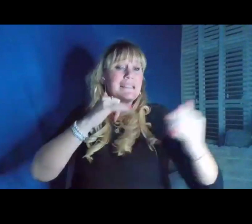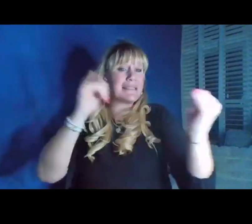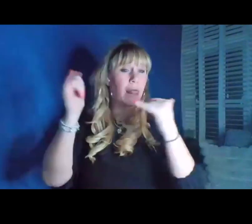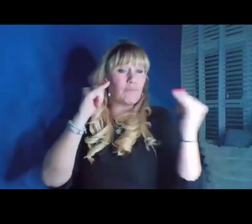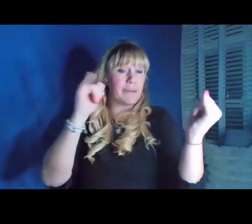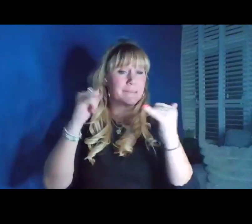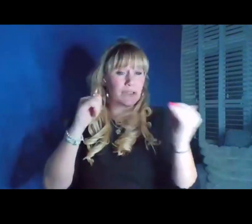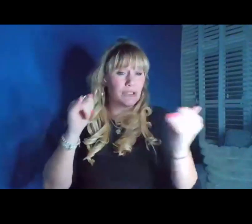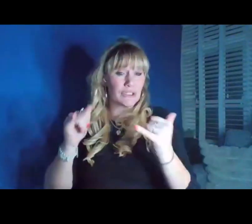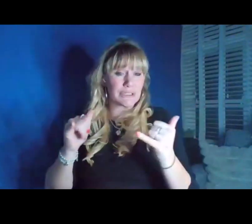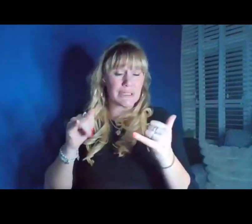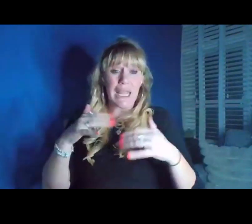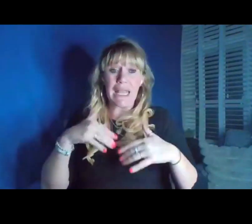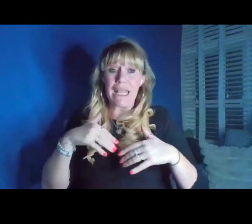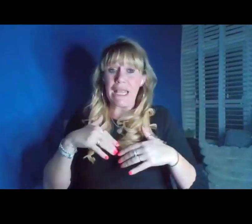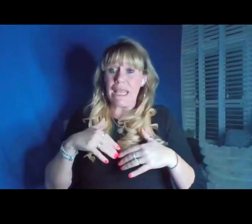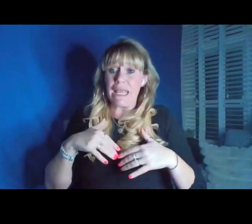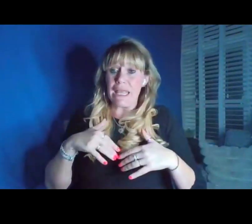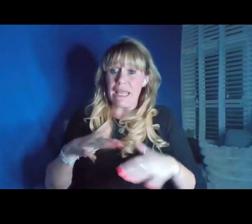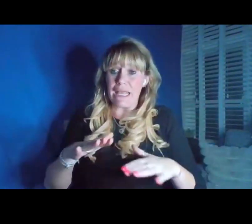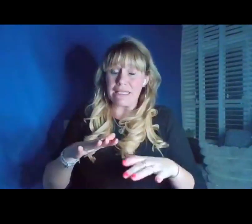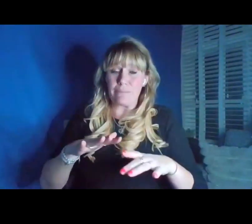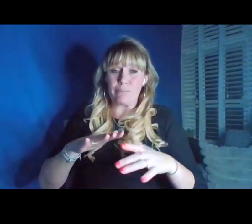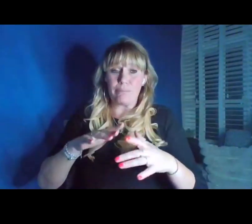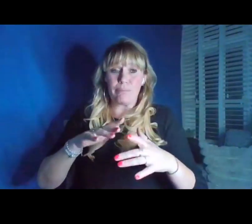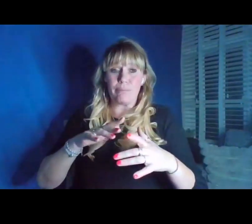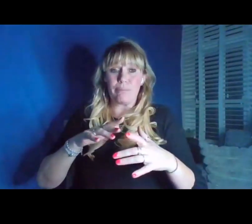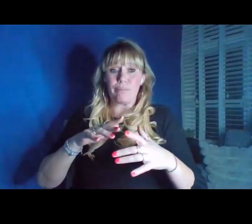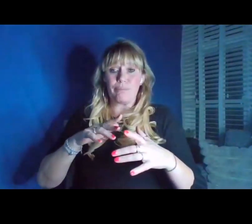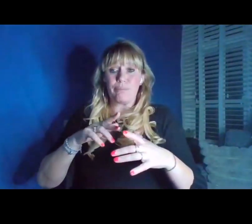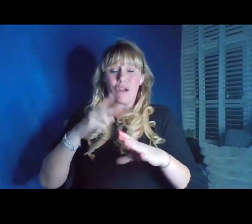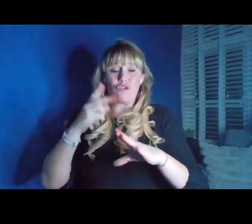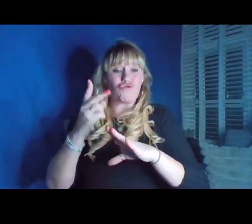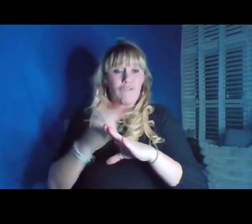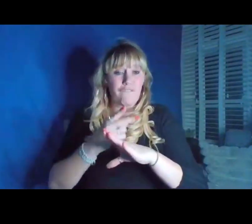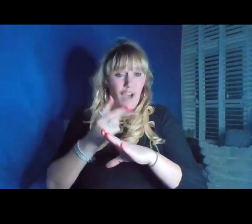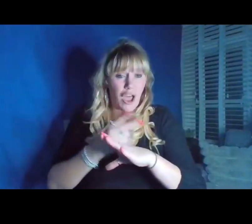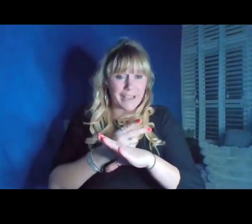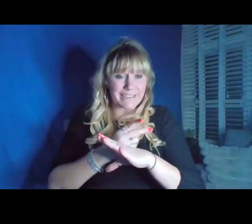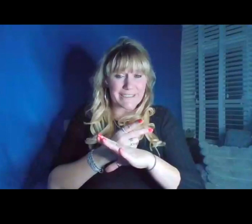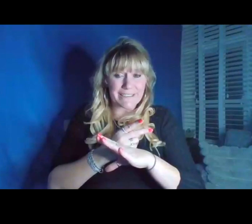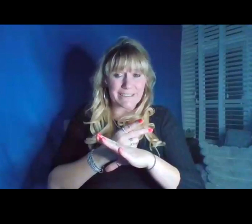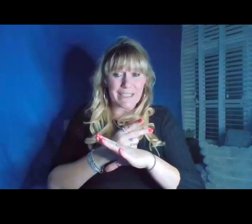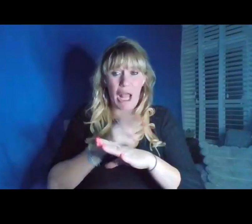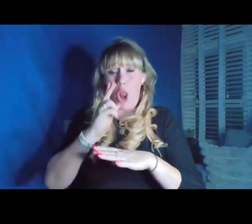It's been revised, and look at the beautiful cover.